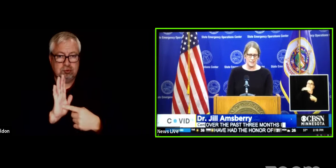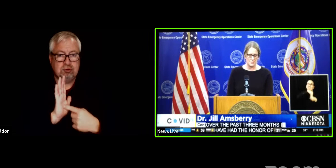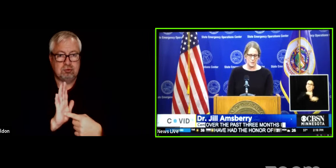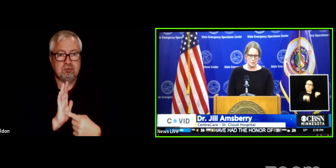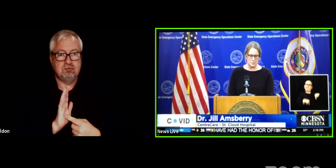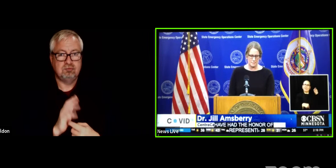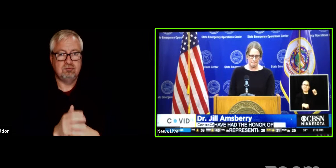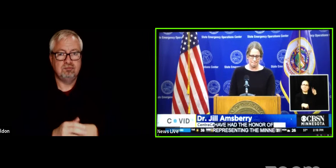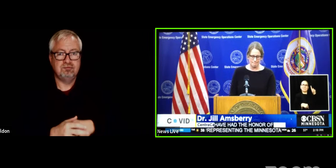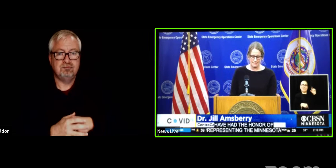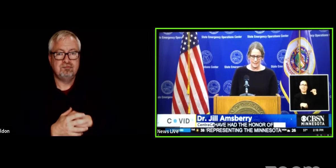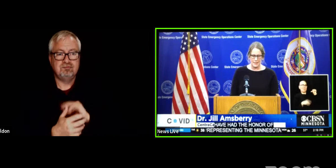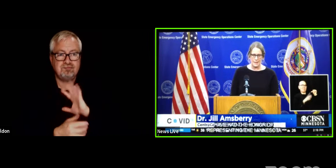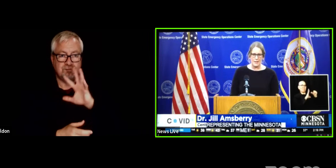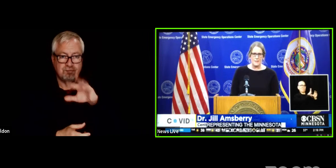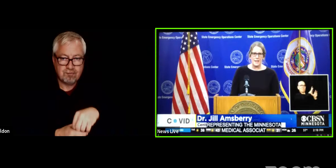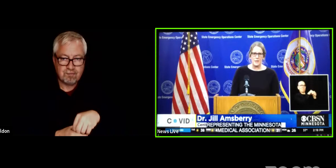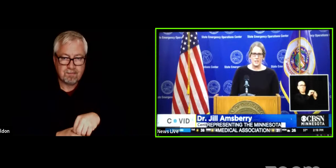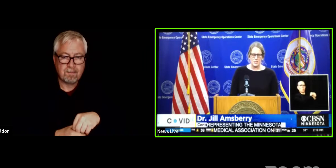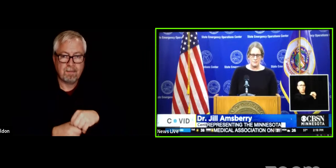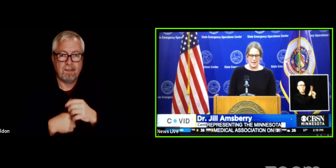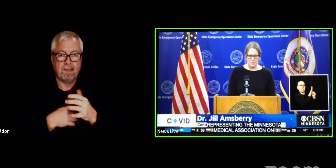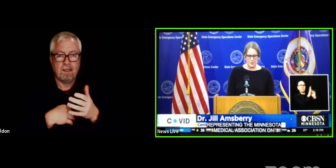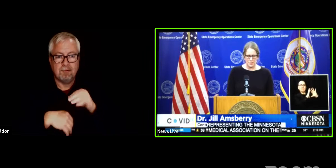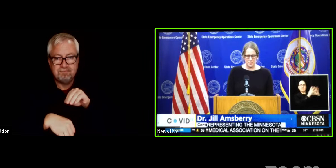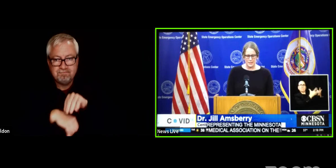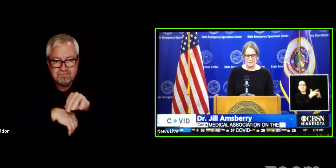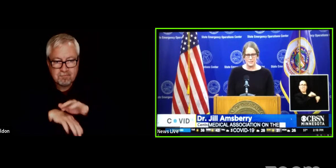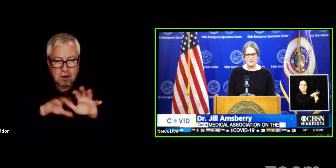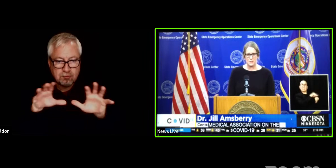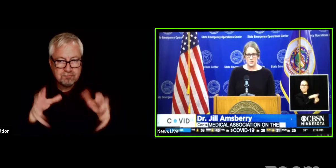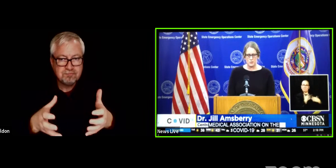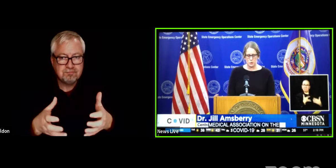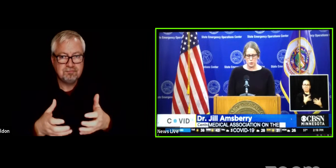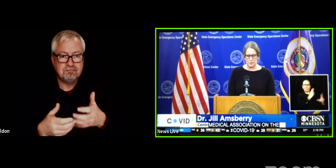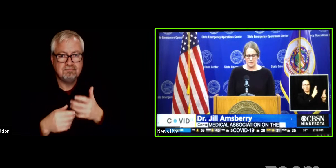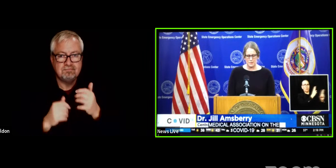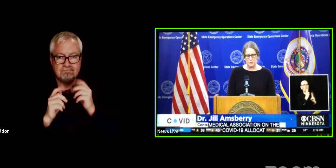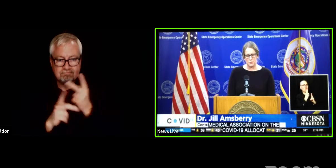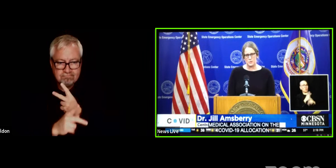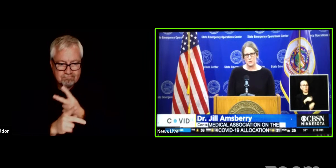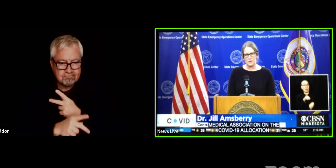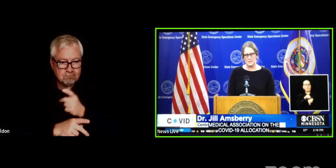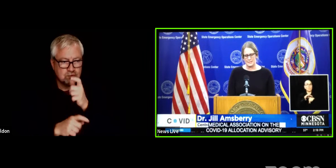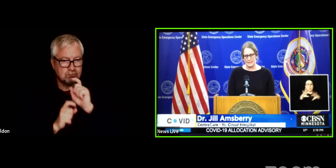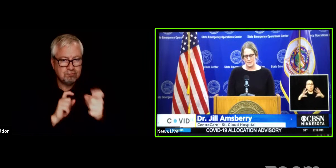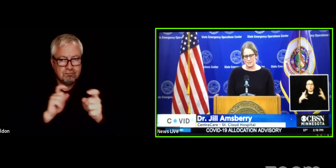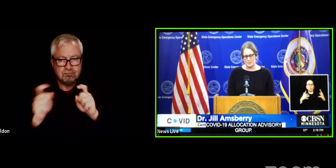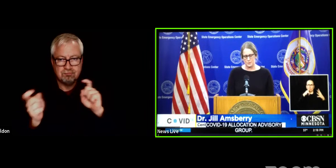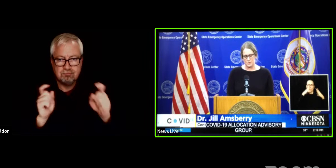ADVISORY GROUP. THE ALLOCATION ADVISORY GROUP CONSISTS OF A DIVERSE GROUP OF INDIVIDUALS THROUGHOUT THE STATE WITH A